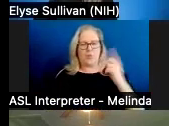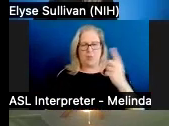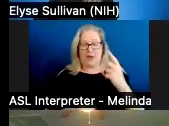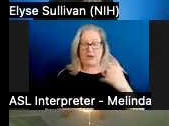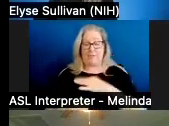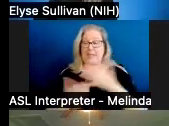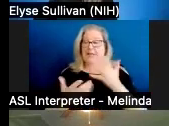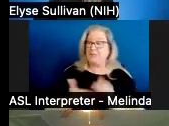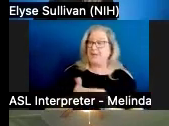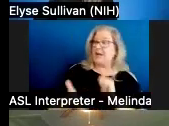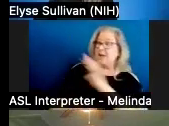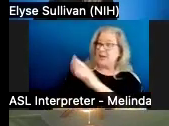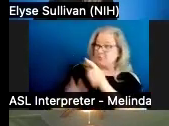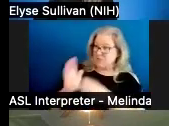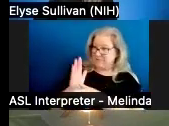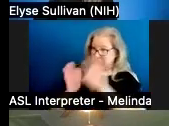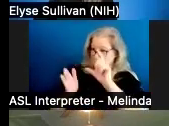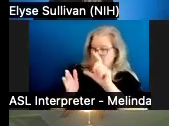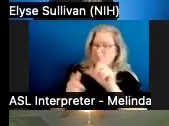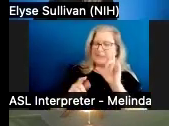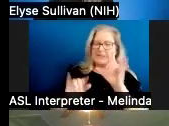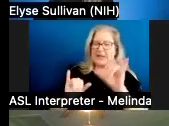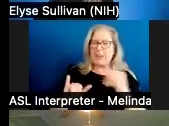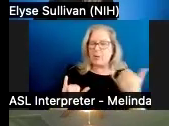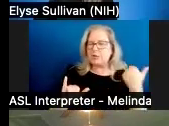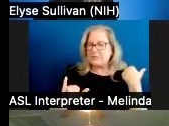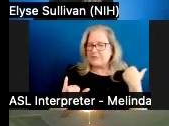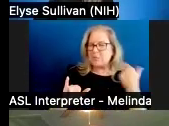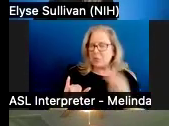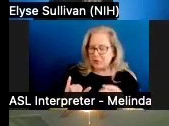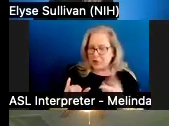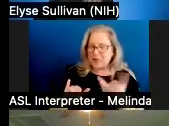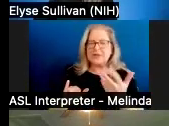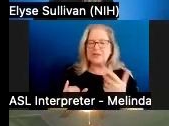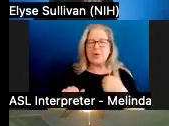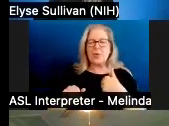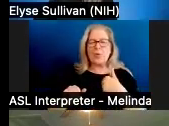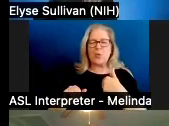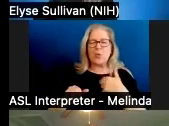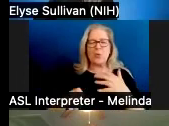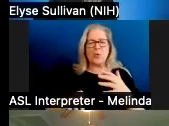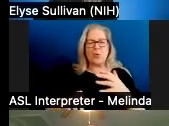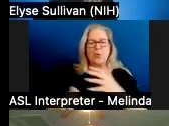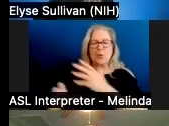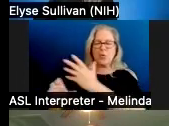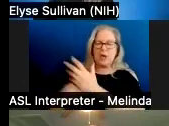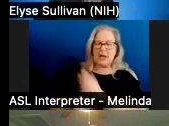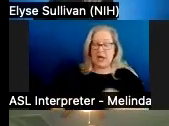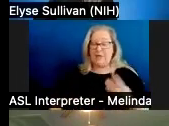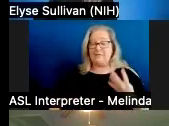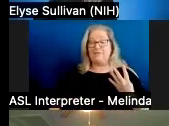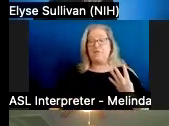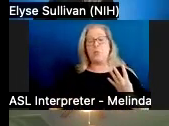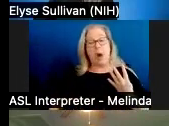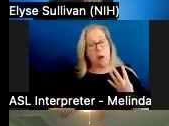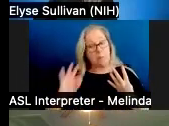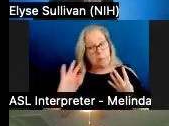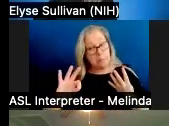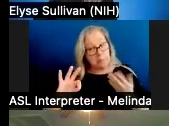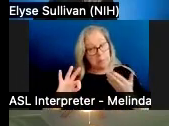Again similar instance like we did before, so I got a four in this particular case. So again, score really well. So everyone is really excited.